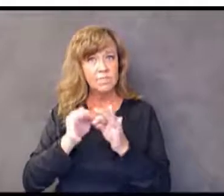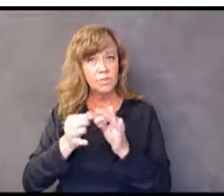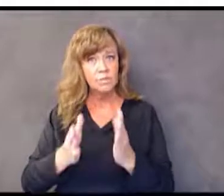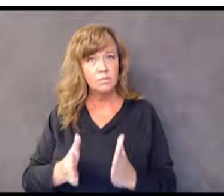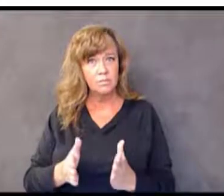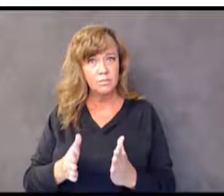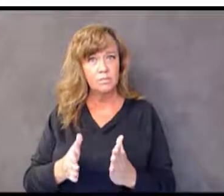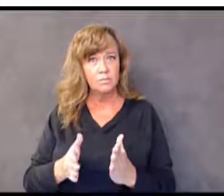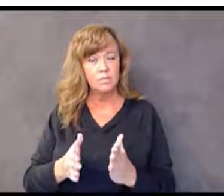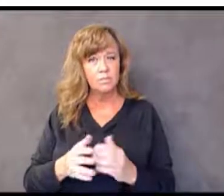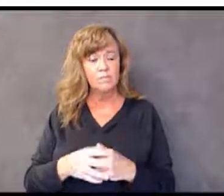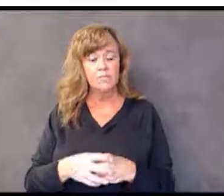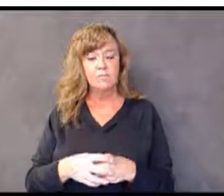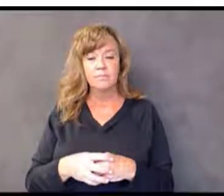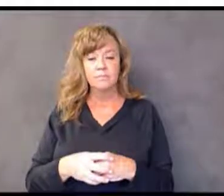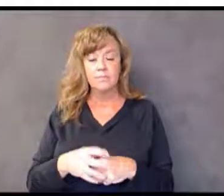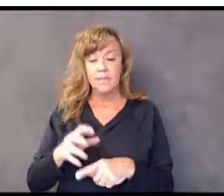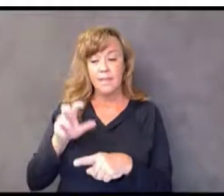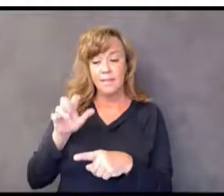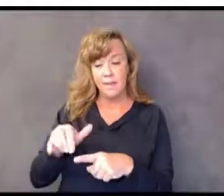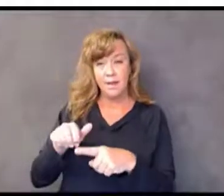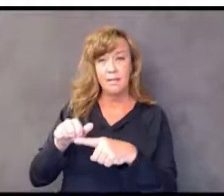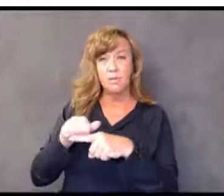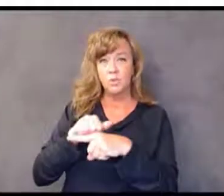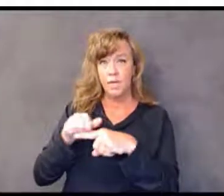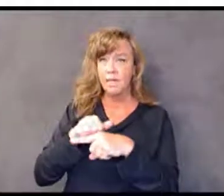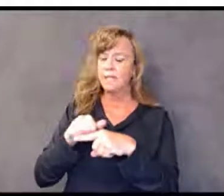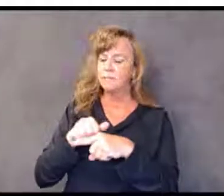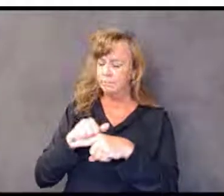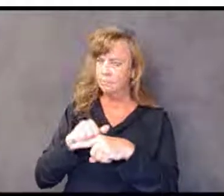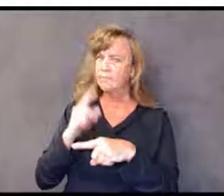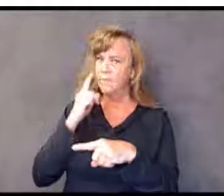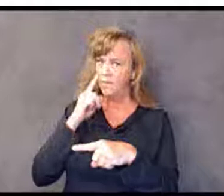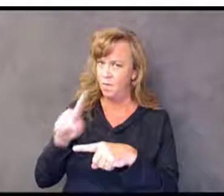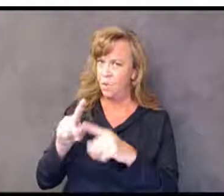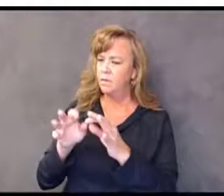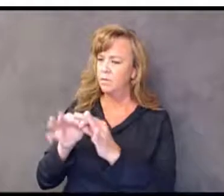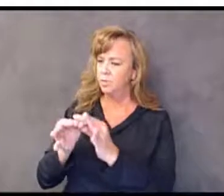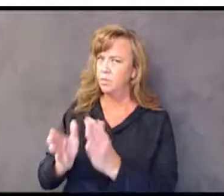the required training does apply to the interpreter.